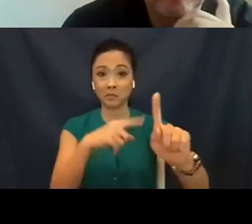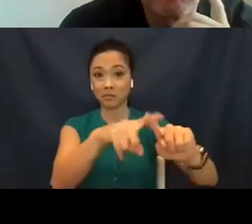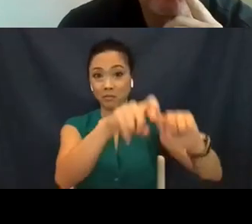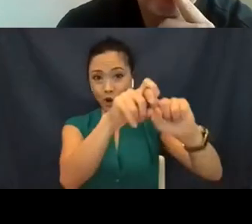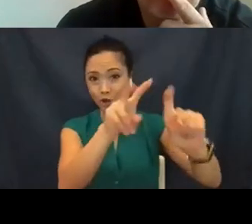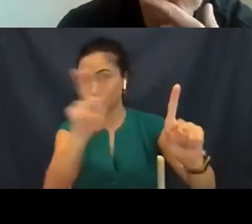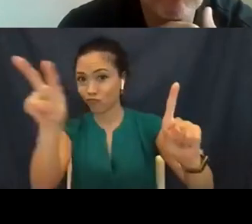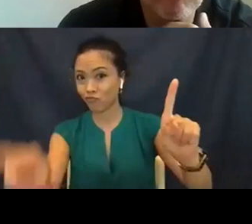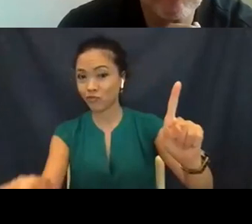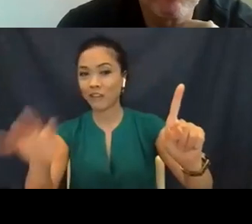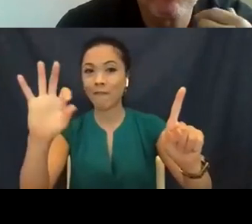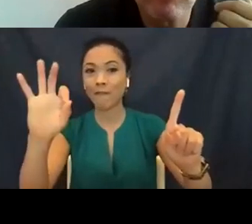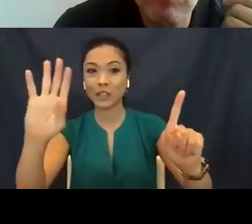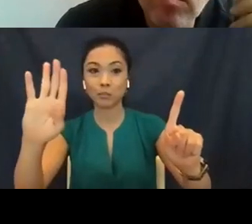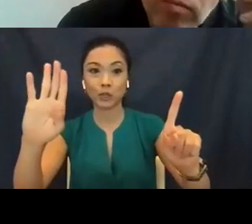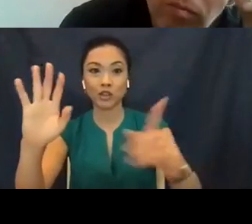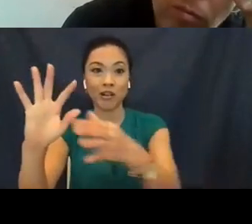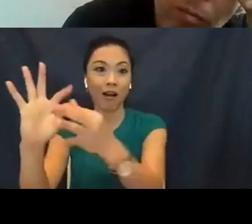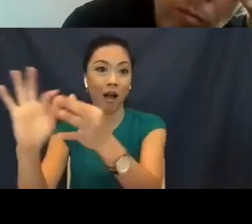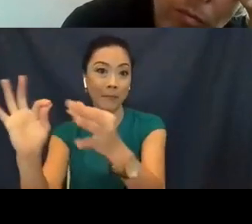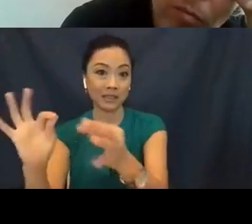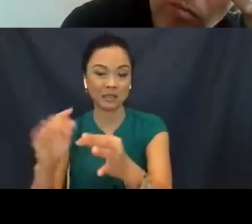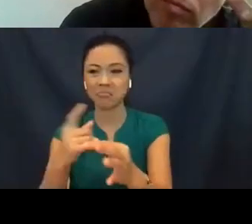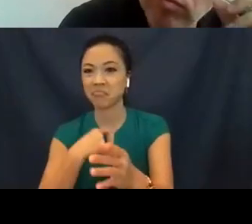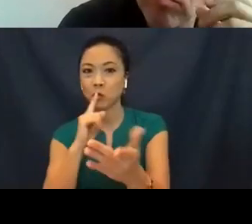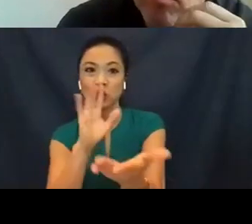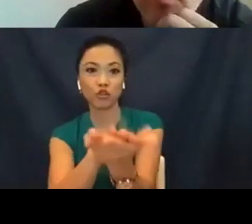and read the comments coming in on Facebook. I want to shout out people who are active, in the comments: